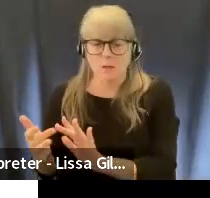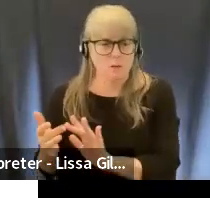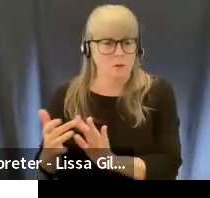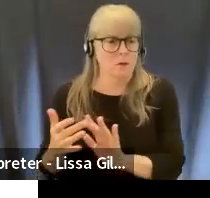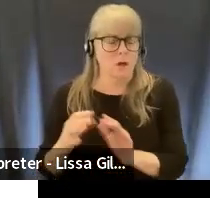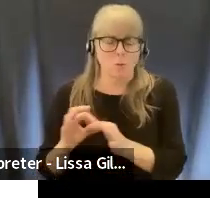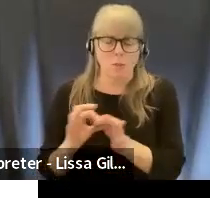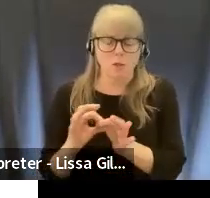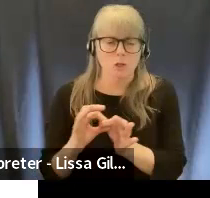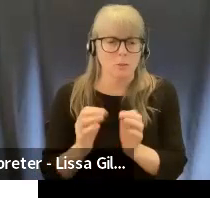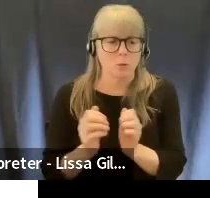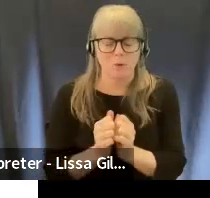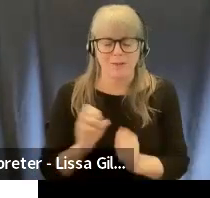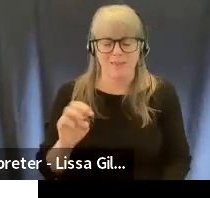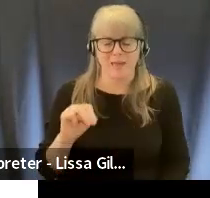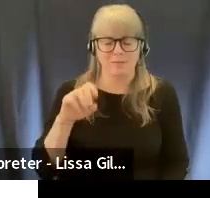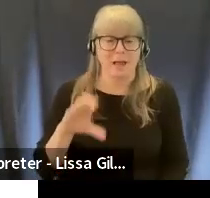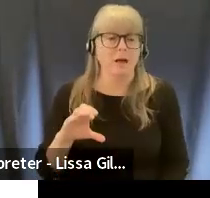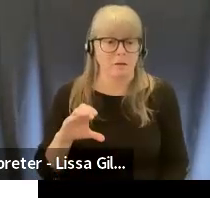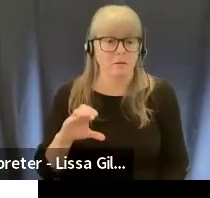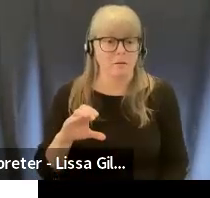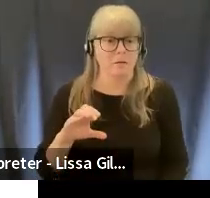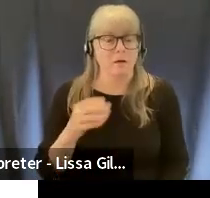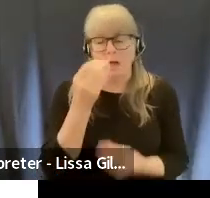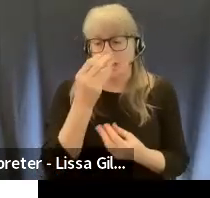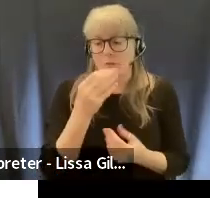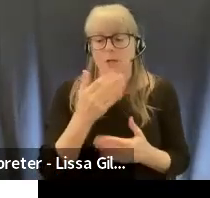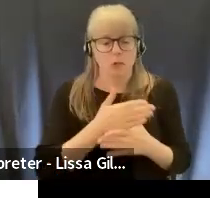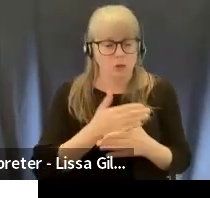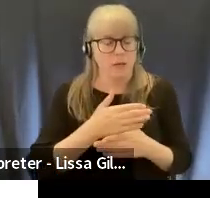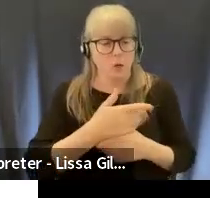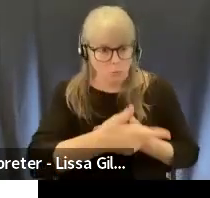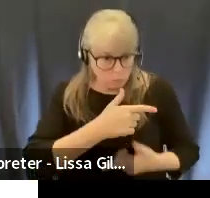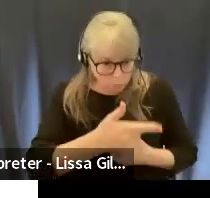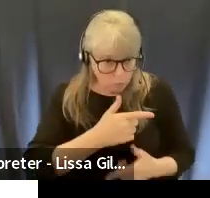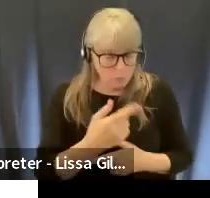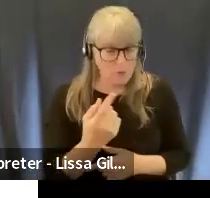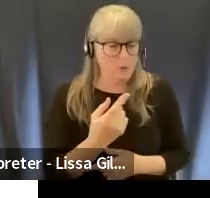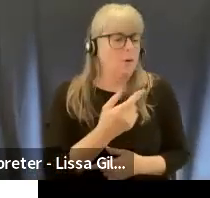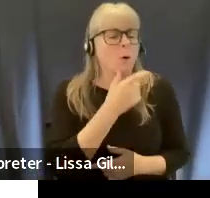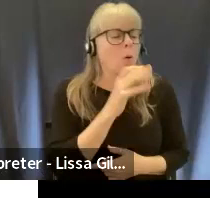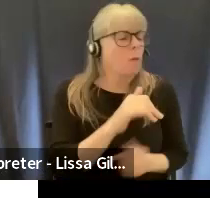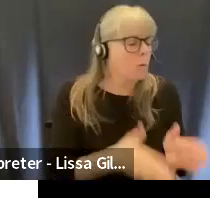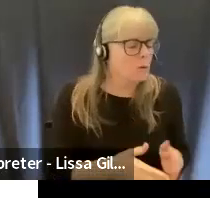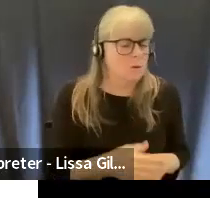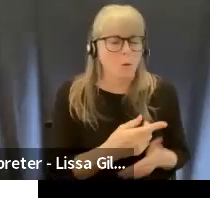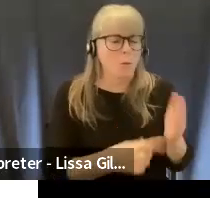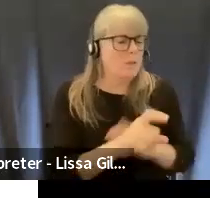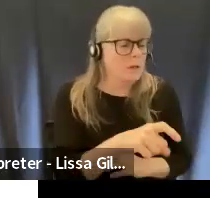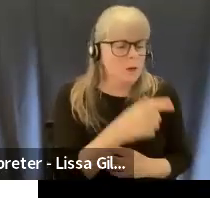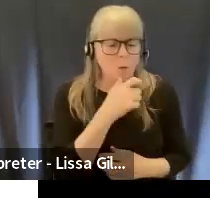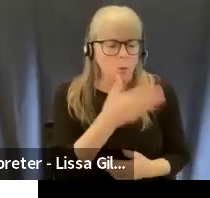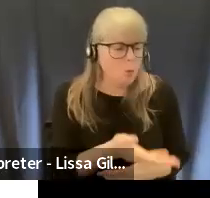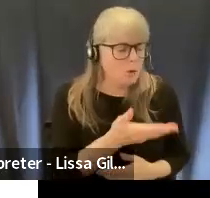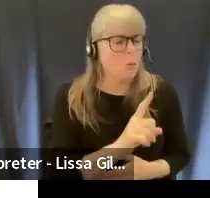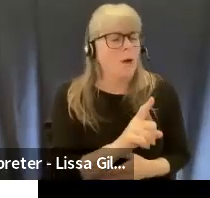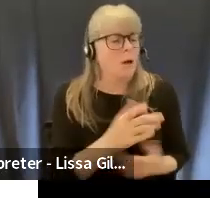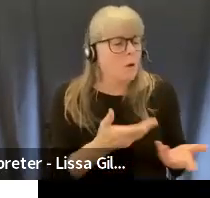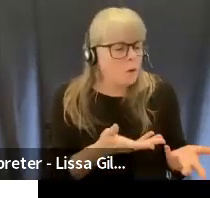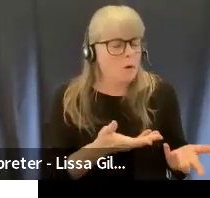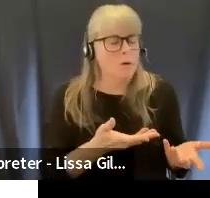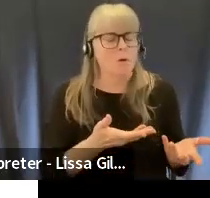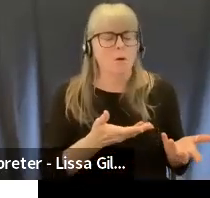All keeping in contact with, or having a mutual relationship with Imdac, where information is shared about someone's needs, who they are.